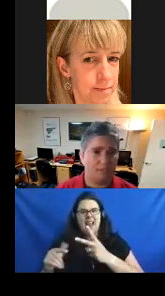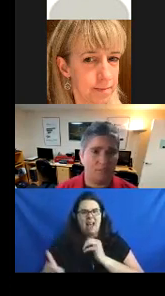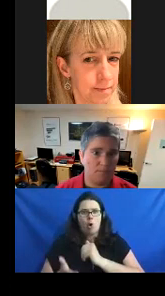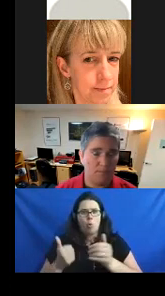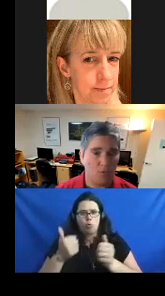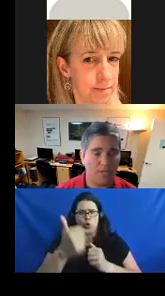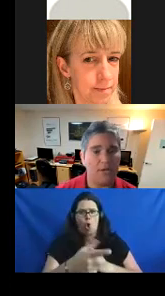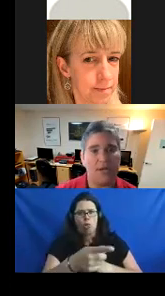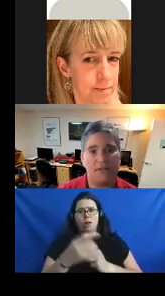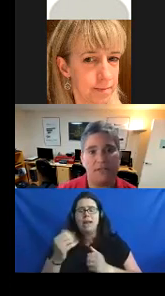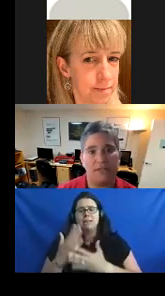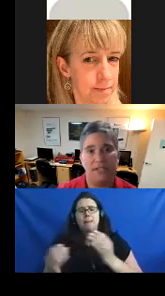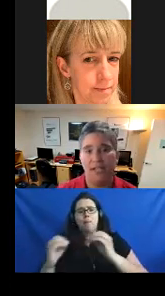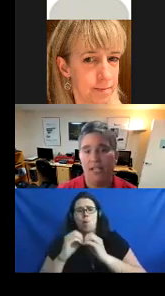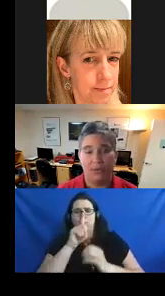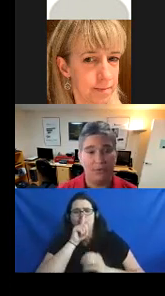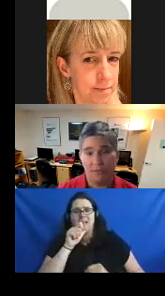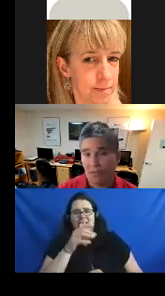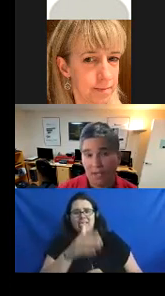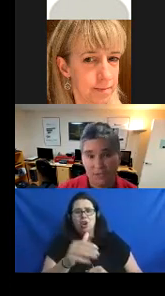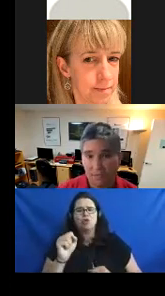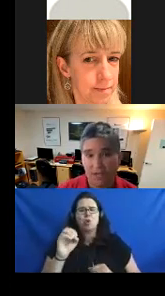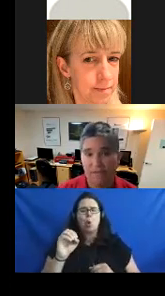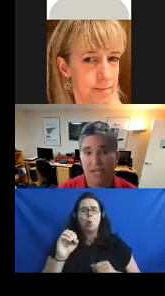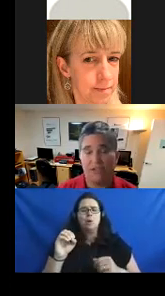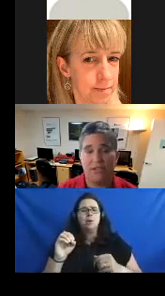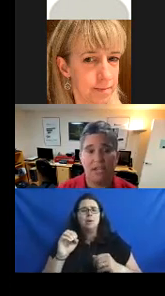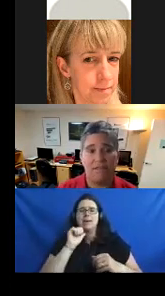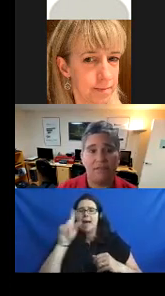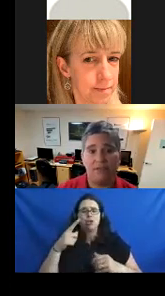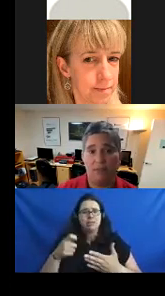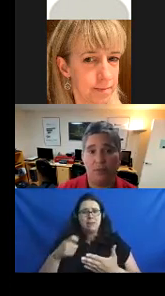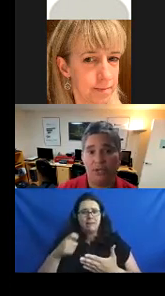THAT I DON'T HAVE LISTED. BEYOND JUST MAGNIFICATION, THEY HAVE DIFFERENT WINDOW